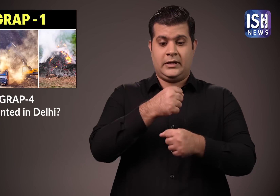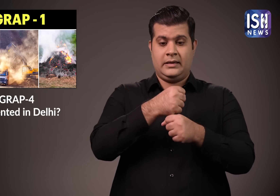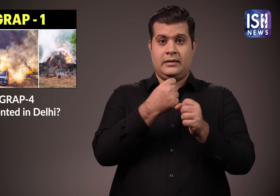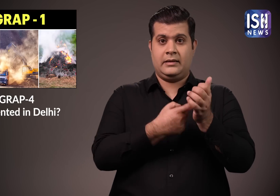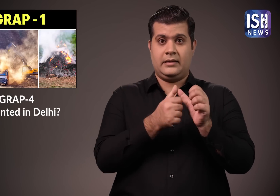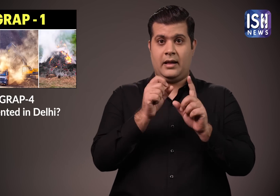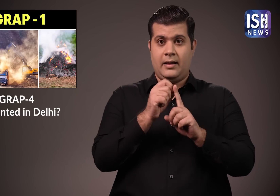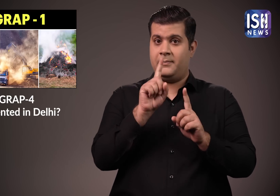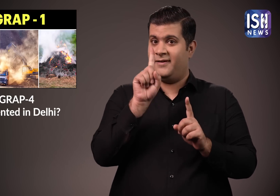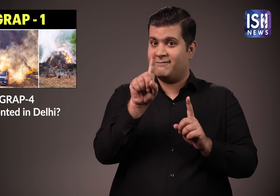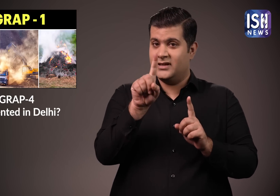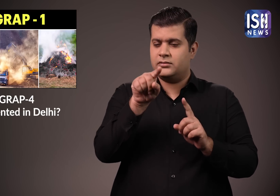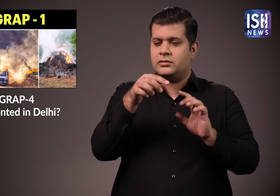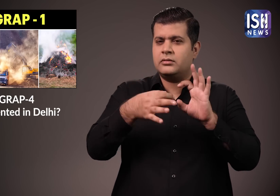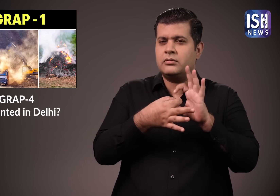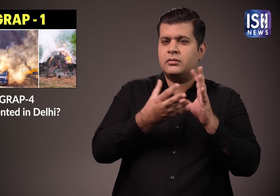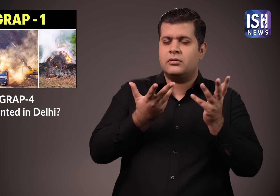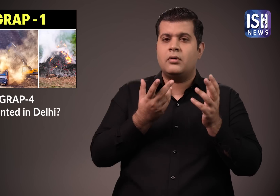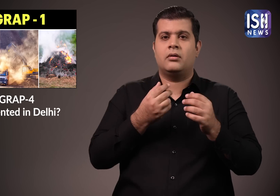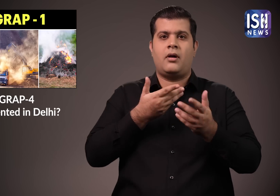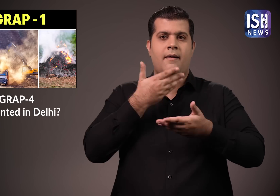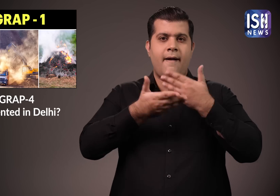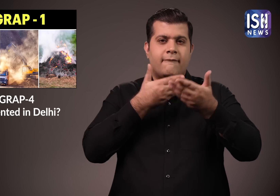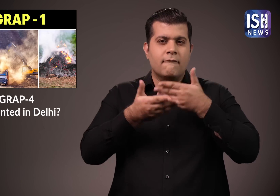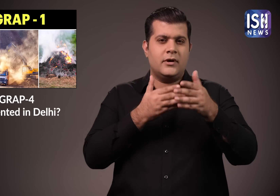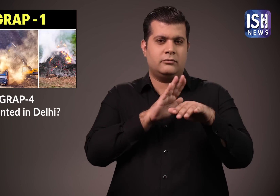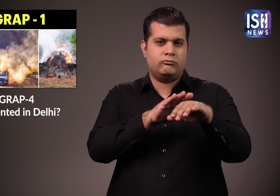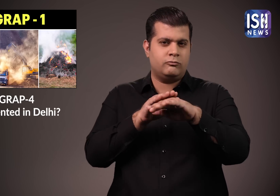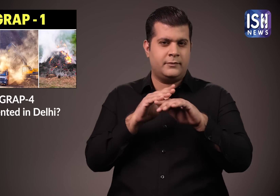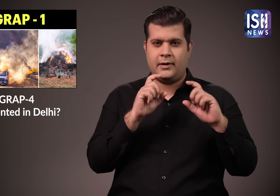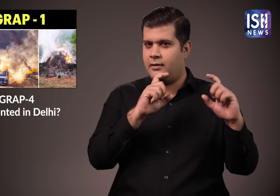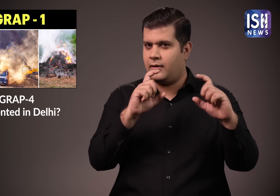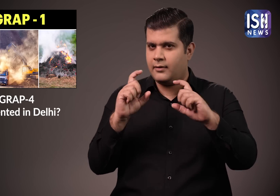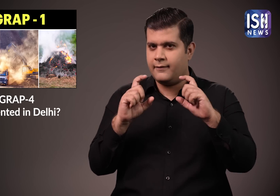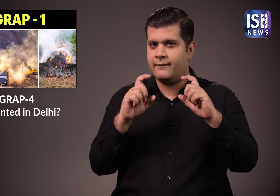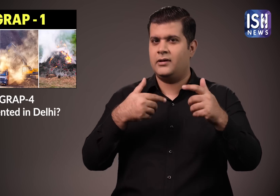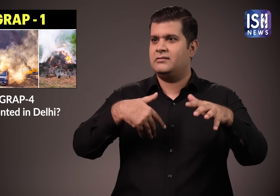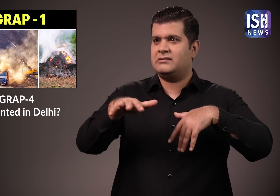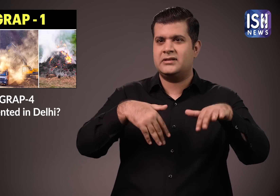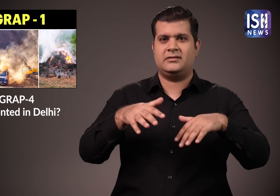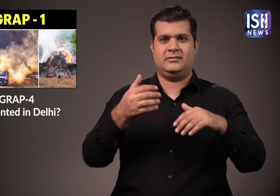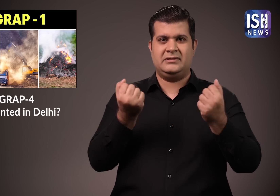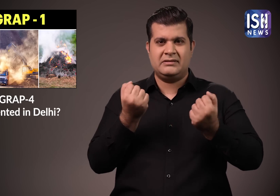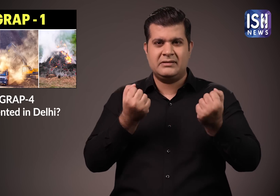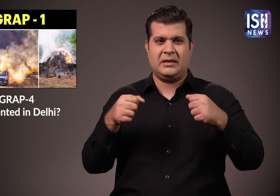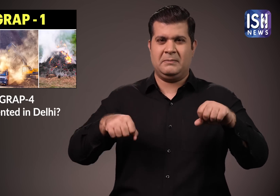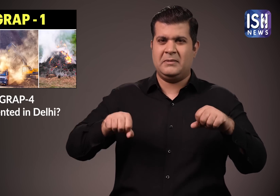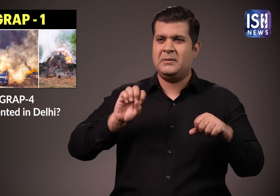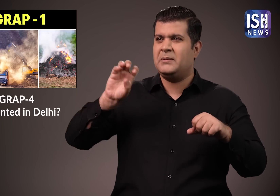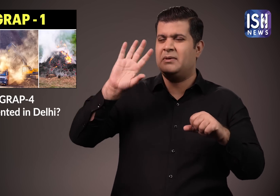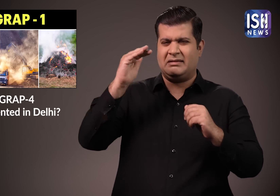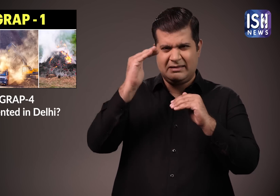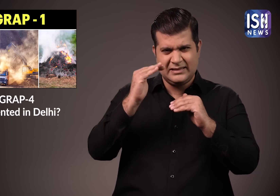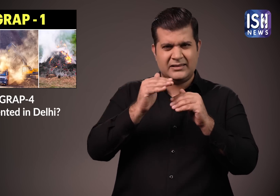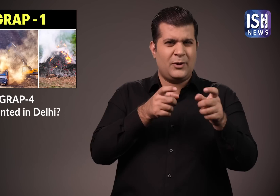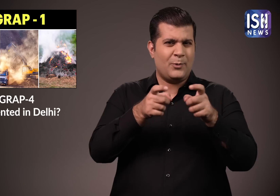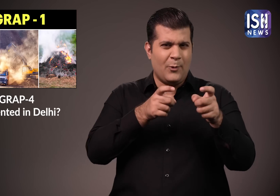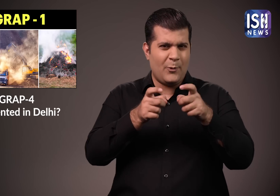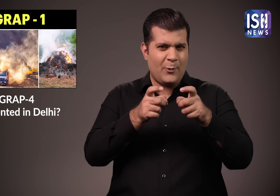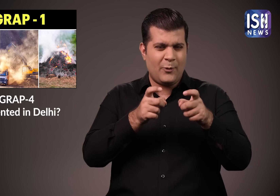GRAP-1 includes measures like public advisories and managing vehicular emissions.